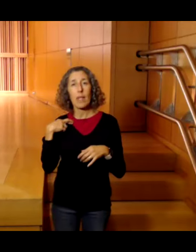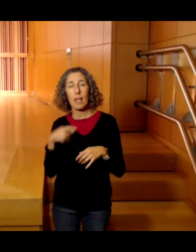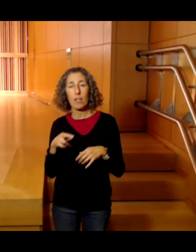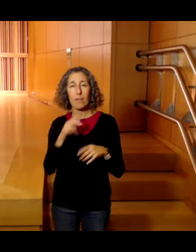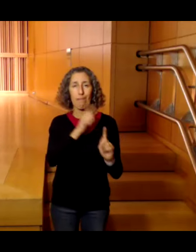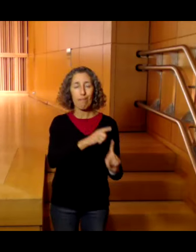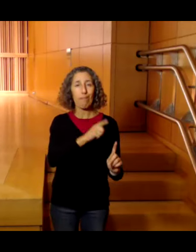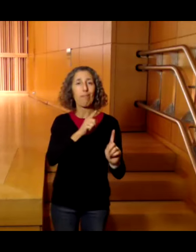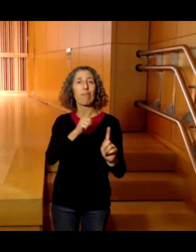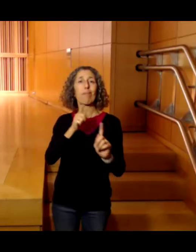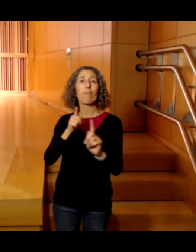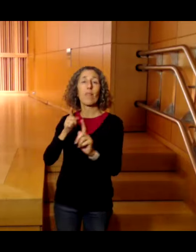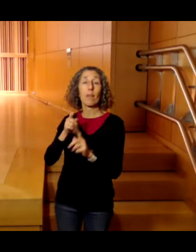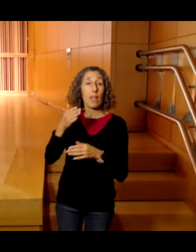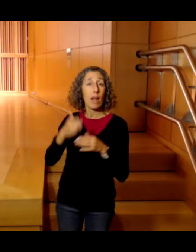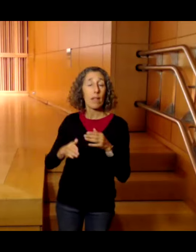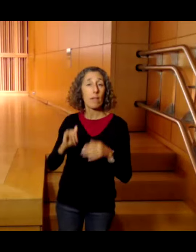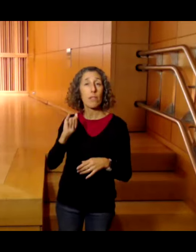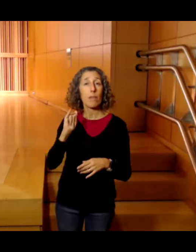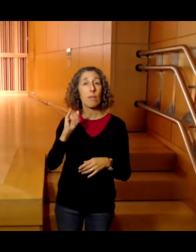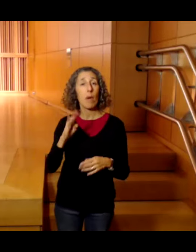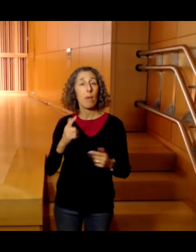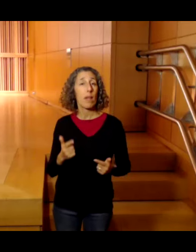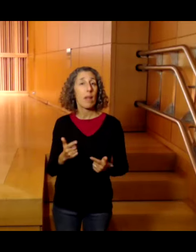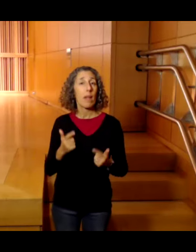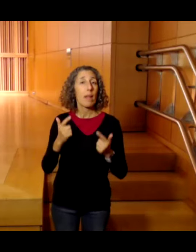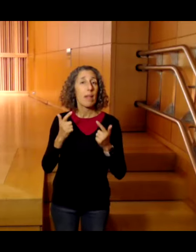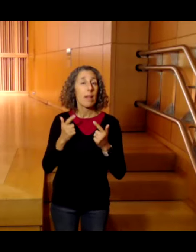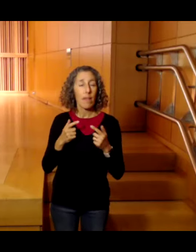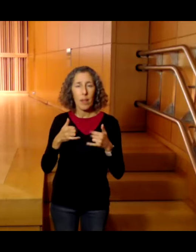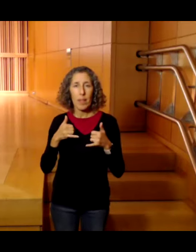He was attempting not so much to reveal new ways of understanding human experience.